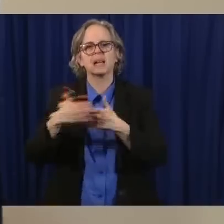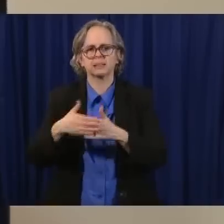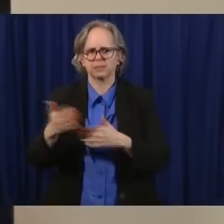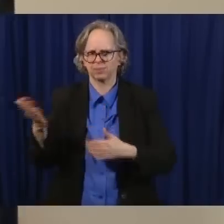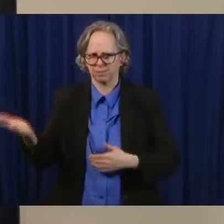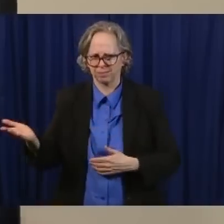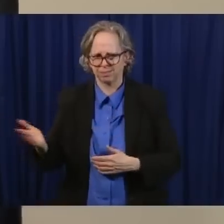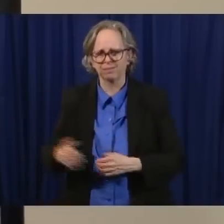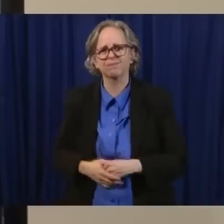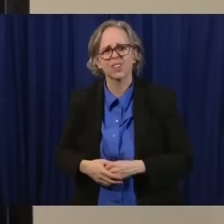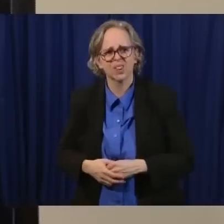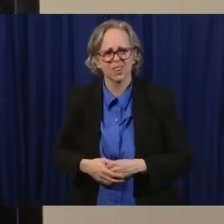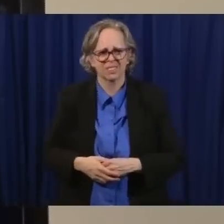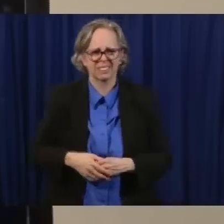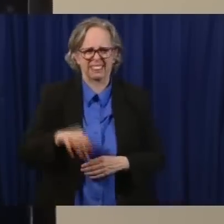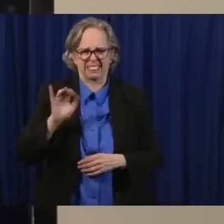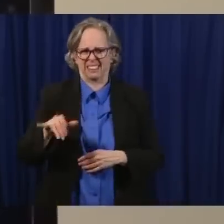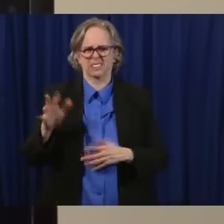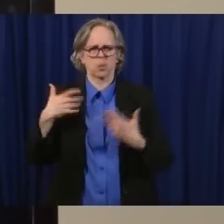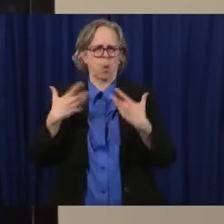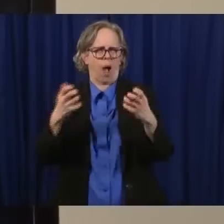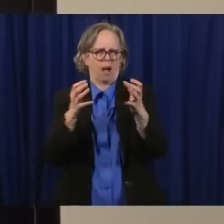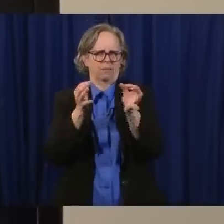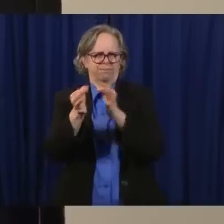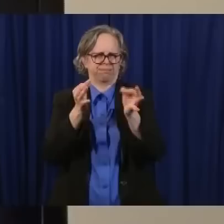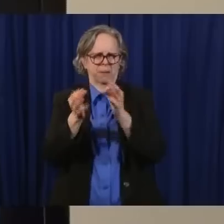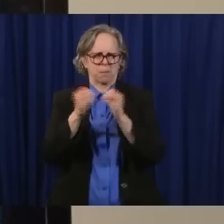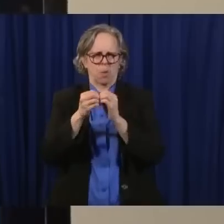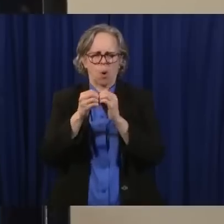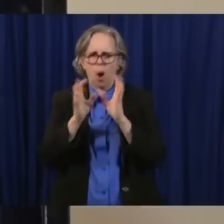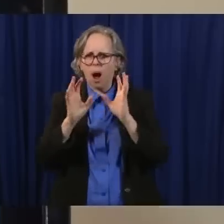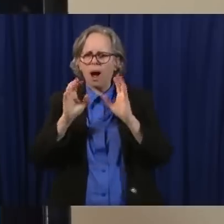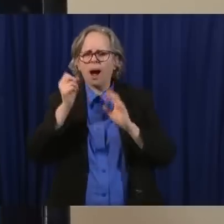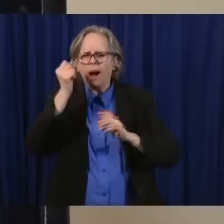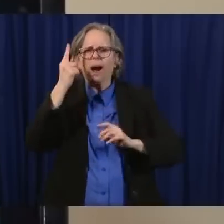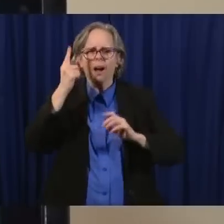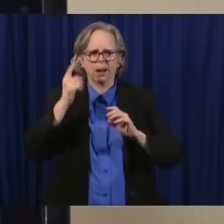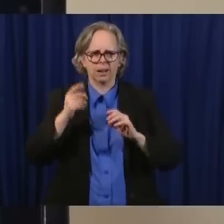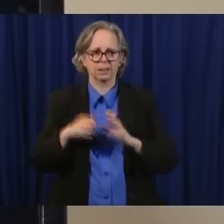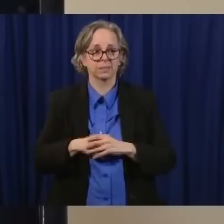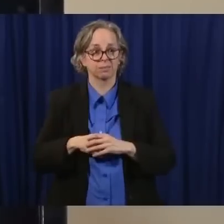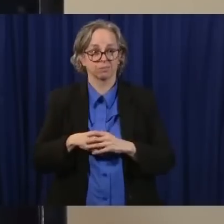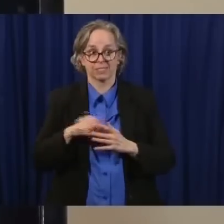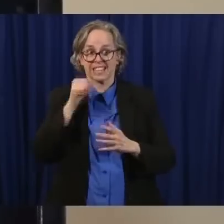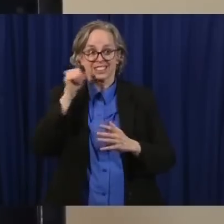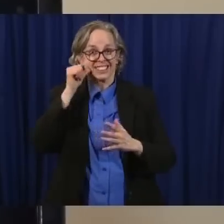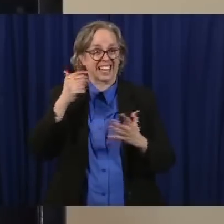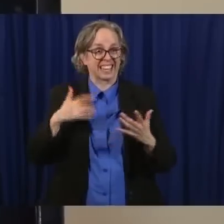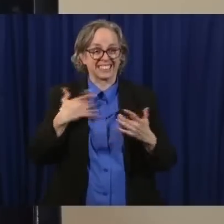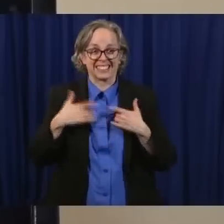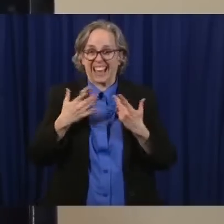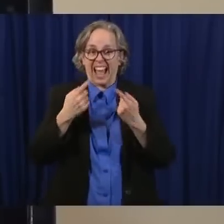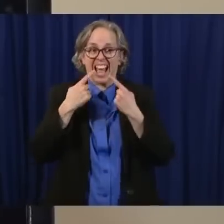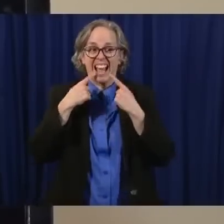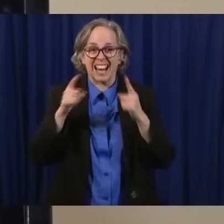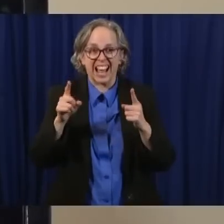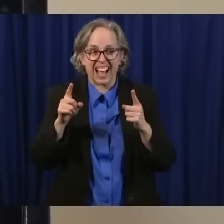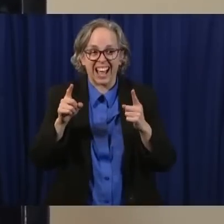ADMISSIONS. NEXT SLIDE. SO THIS IS SOMETHING THAT I